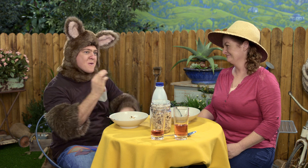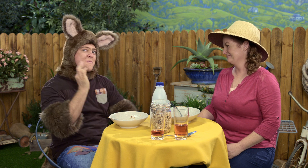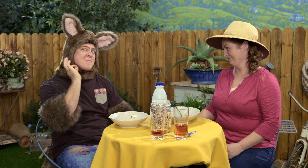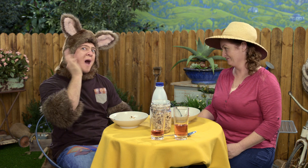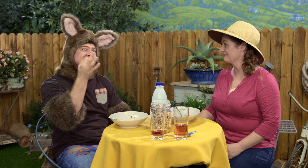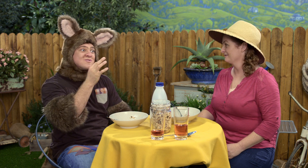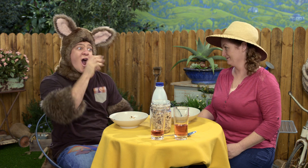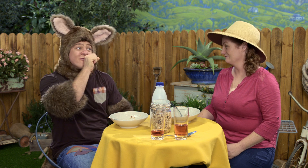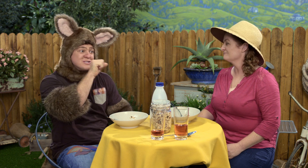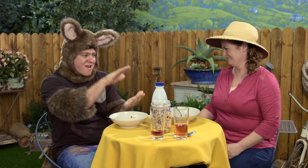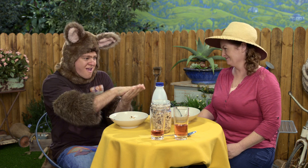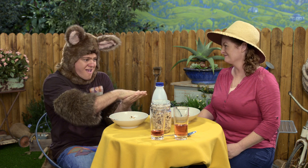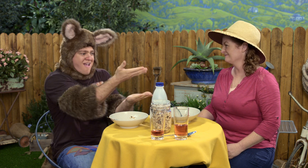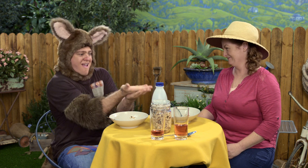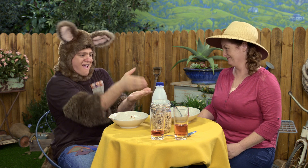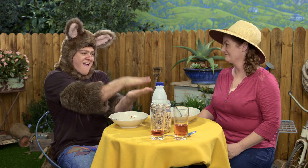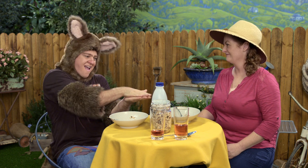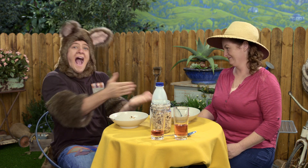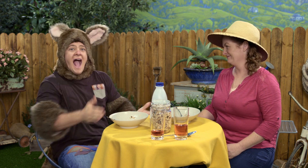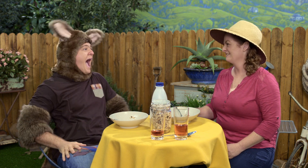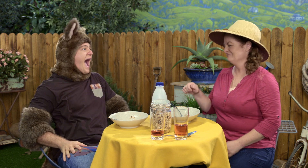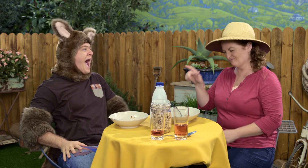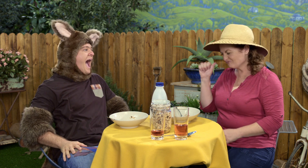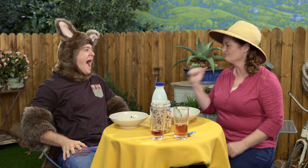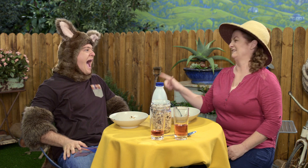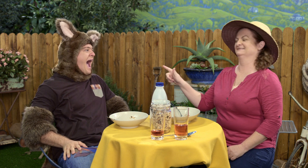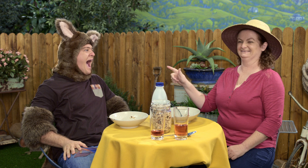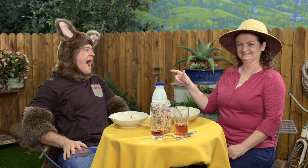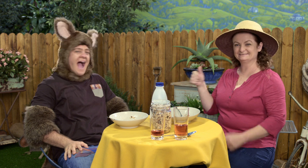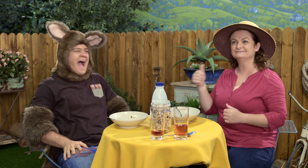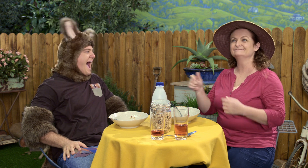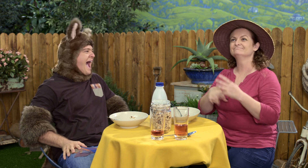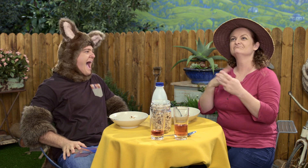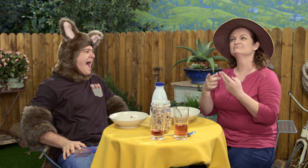It becomes white and orange. That's a fried egg. That's right, Possum.